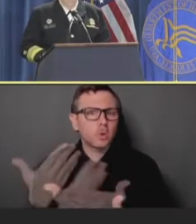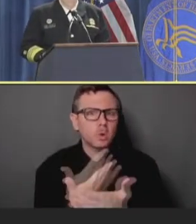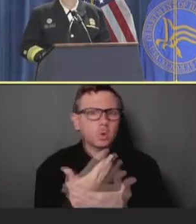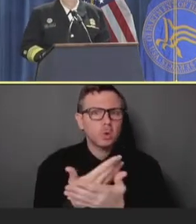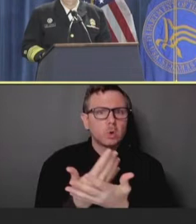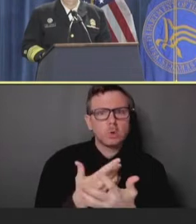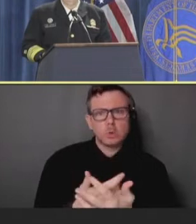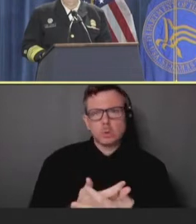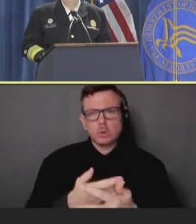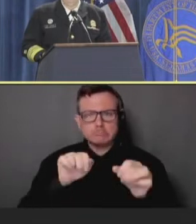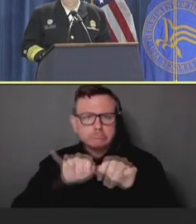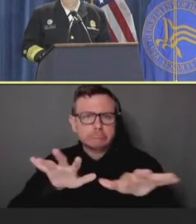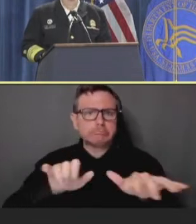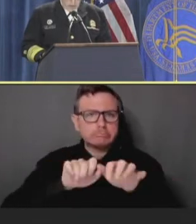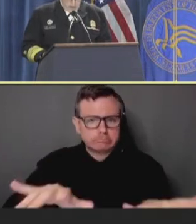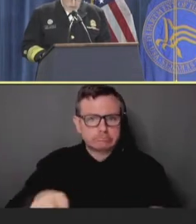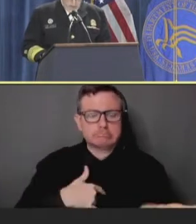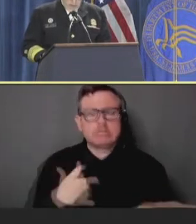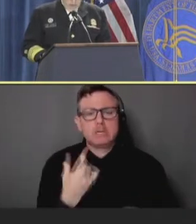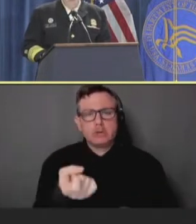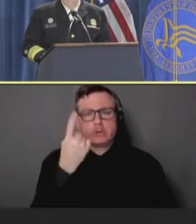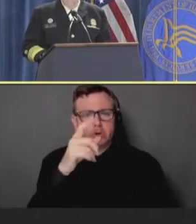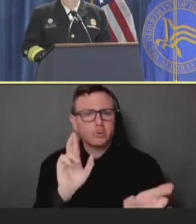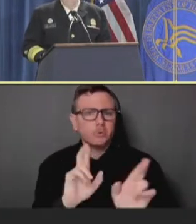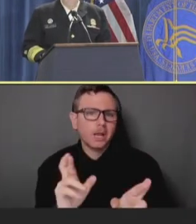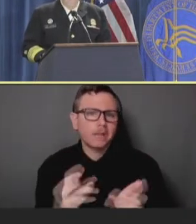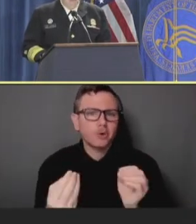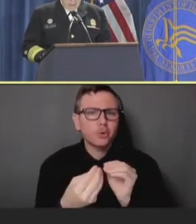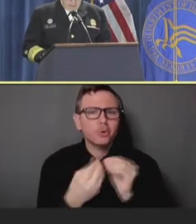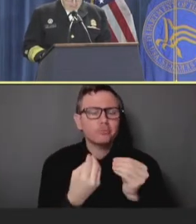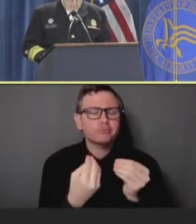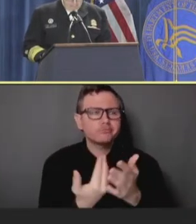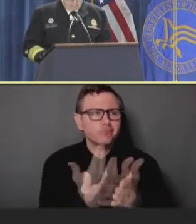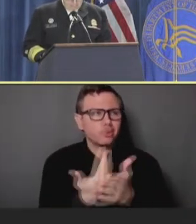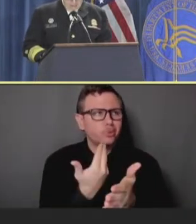more letters of the Greek alphabet to learn during the COVID-19 pandemic.